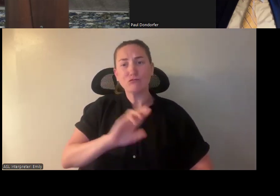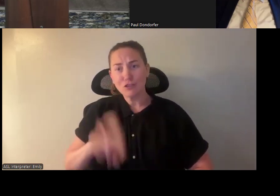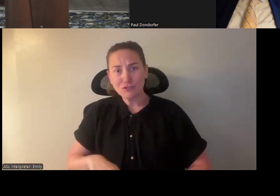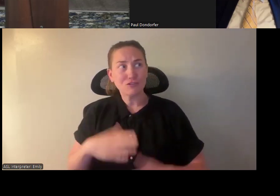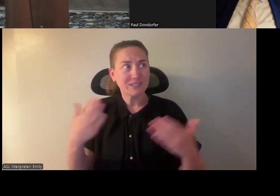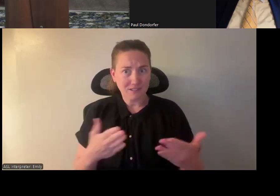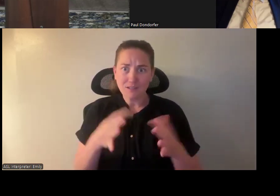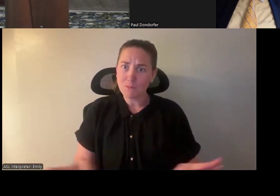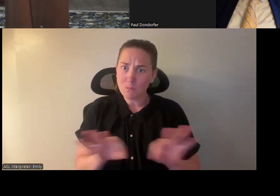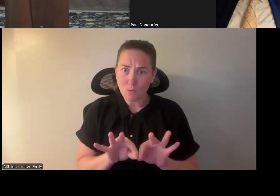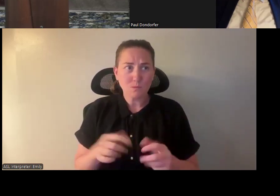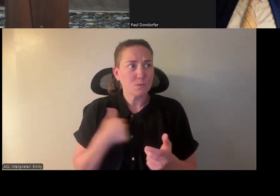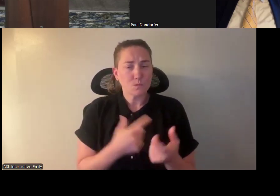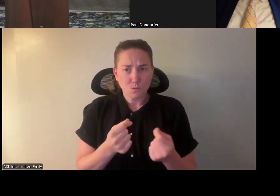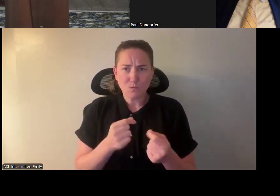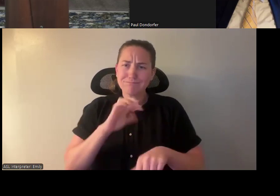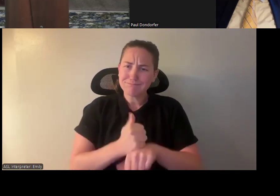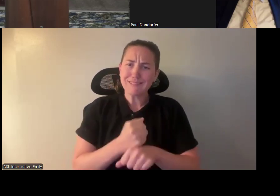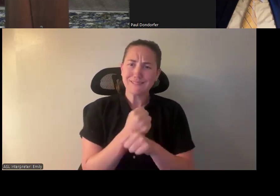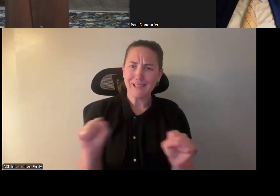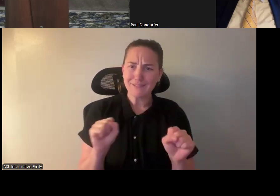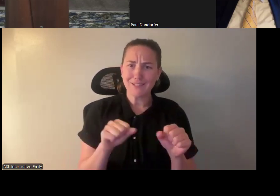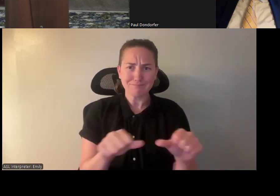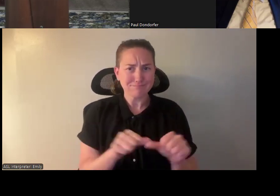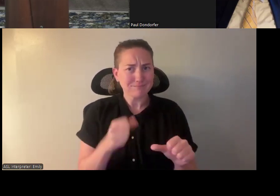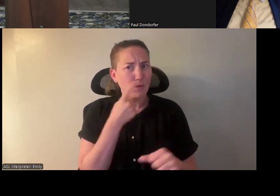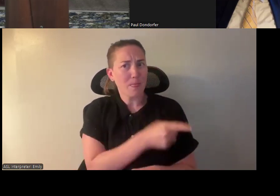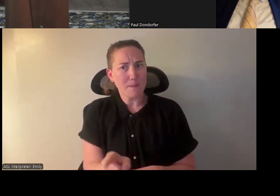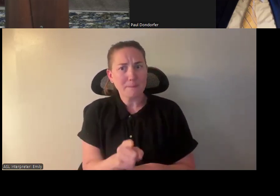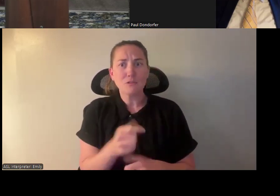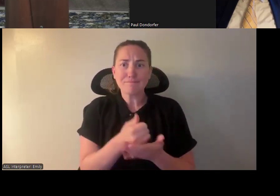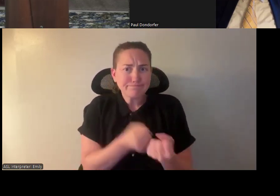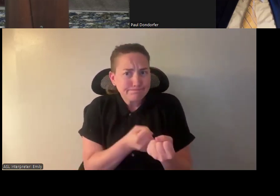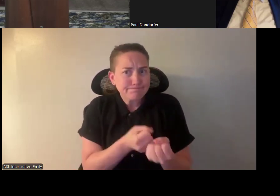do is try to um create a safety cushion in terms of funding for members in our community so that